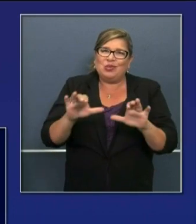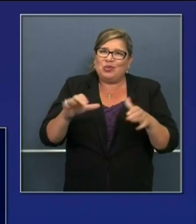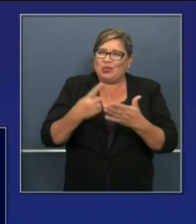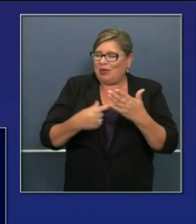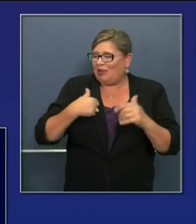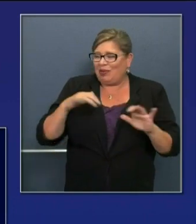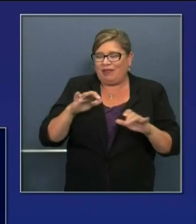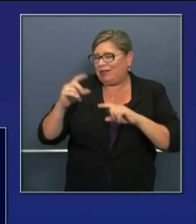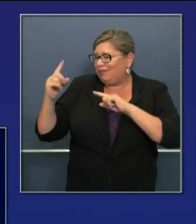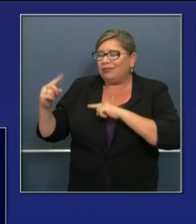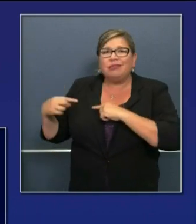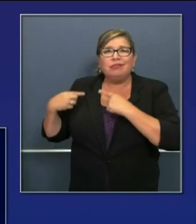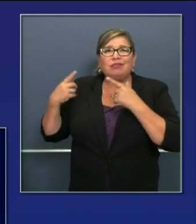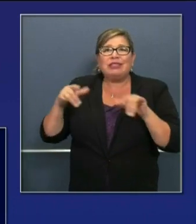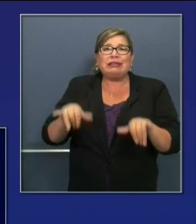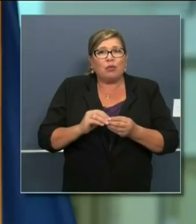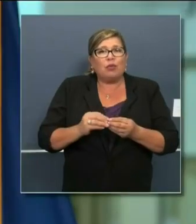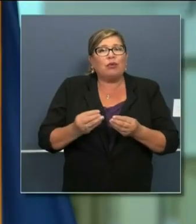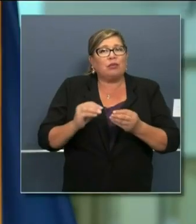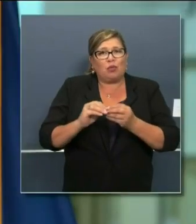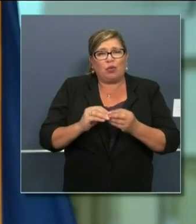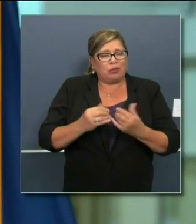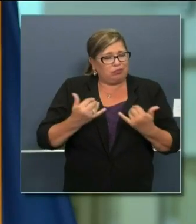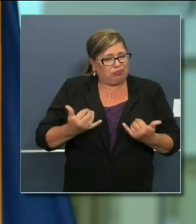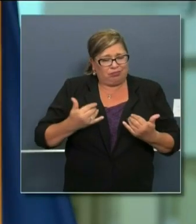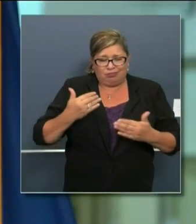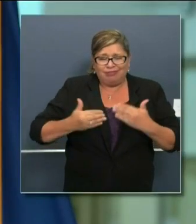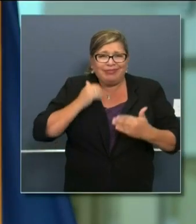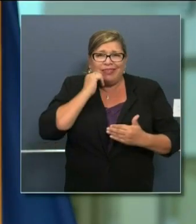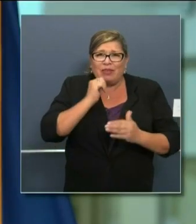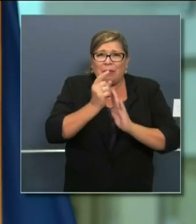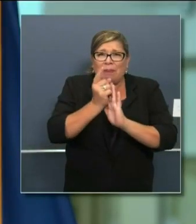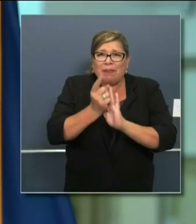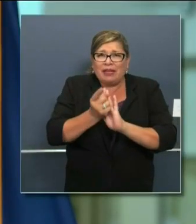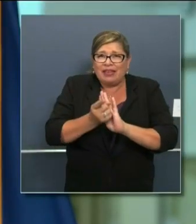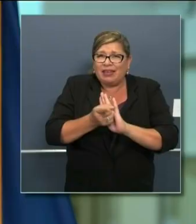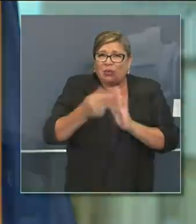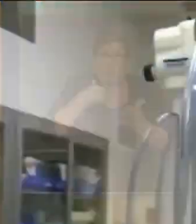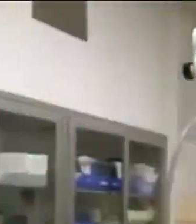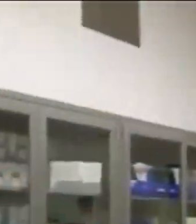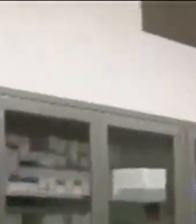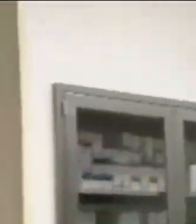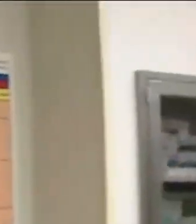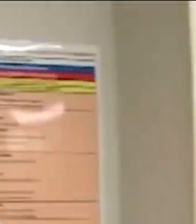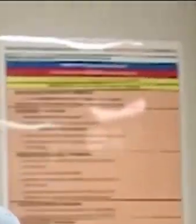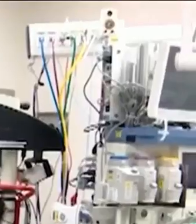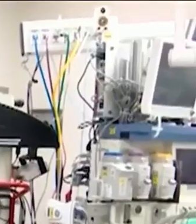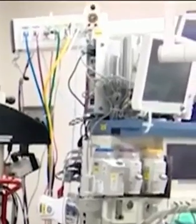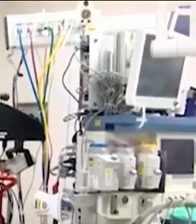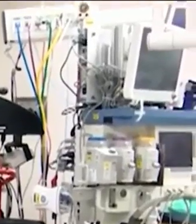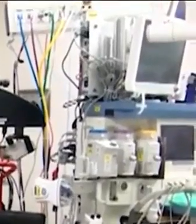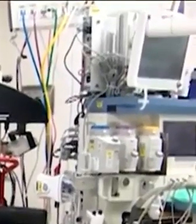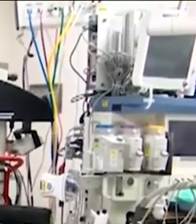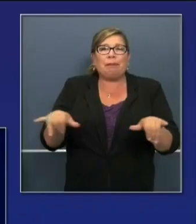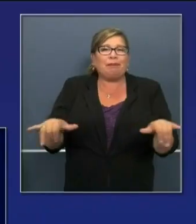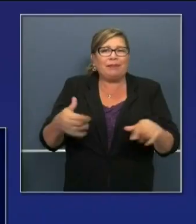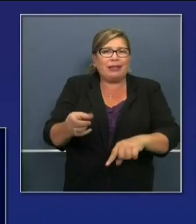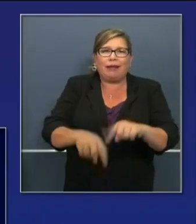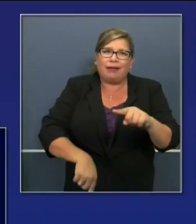THAT WEAR A MASK AND SOCIAL DISTANCE. WE CANNOT CONTINUE TO DO WHEN WE'VE DONE OVER LAST NUMBER OF WEEKS. SOBERING WARNING FROM